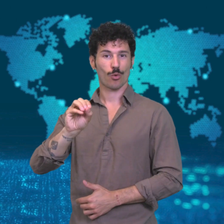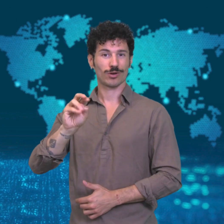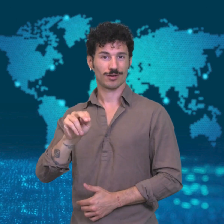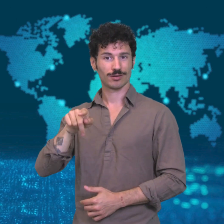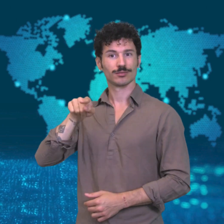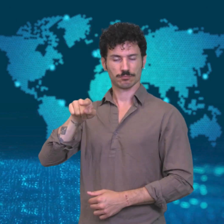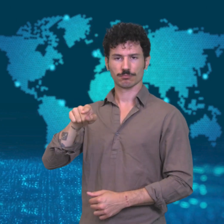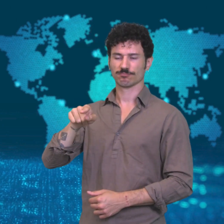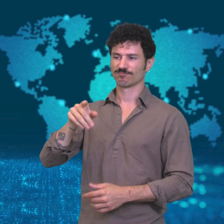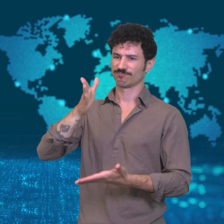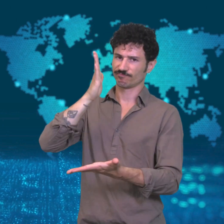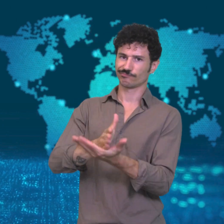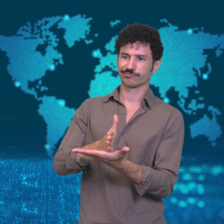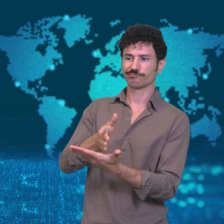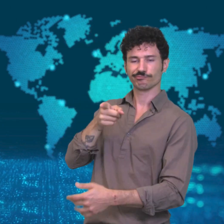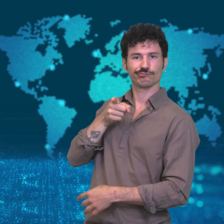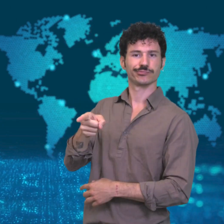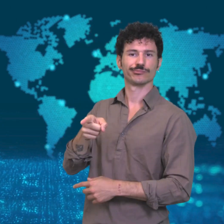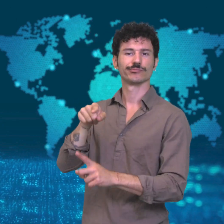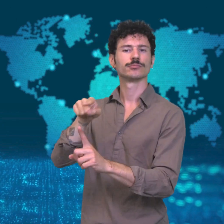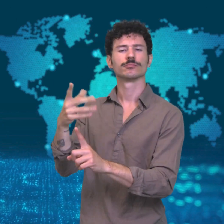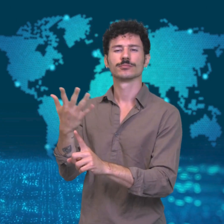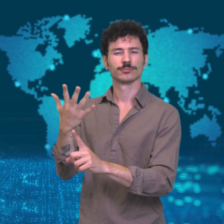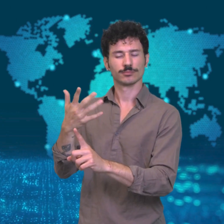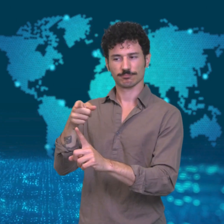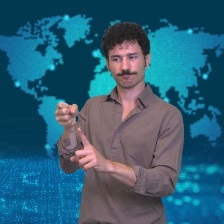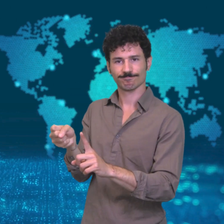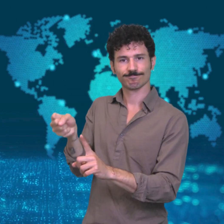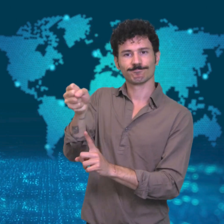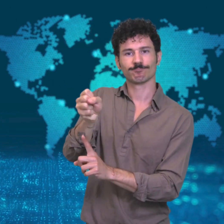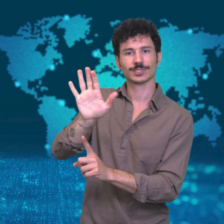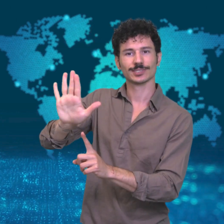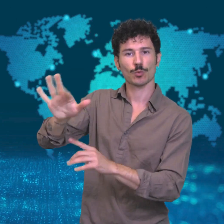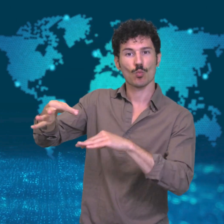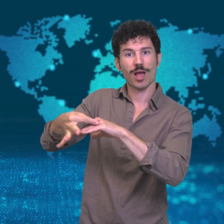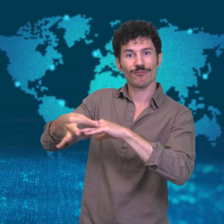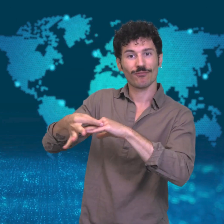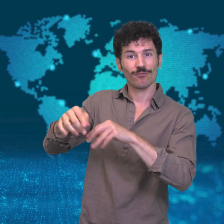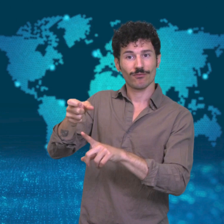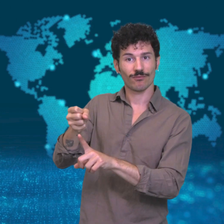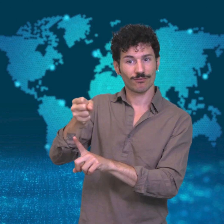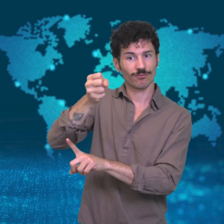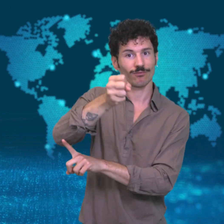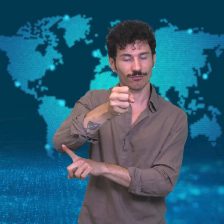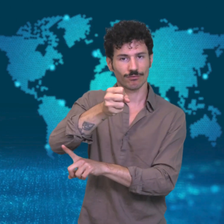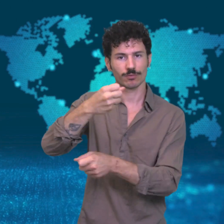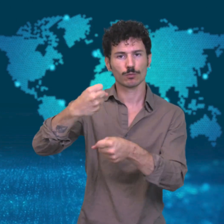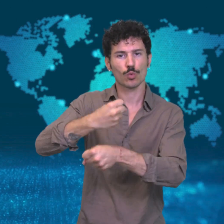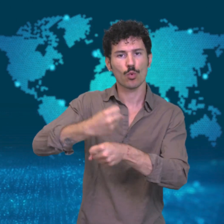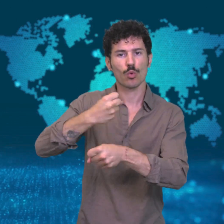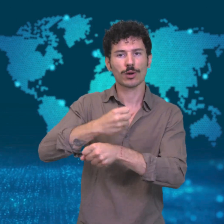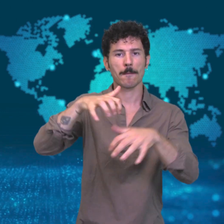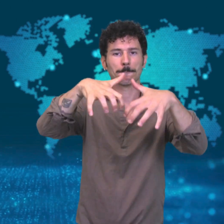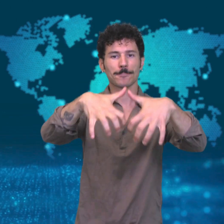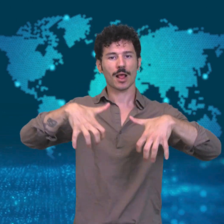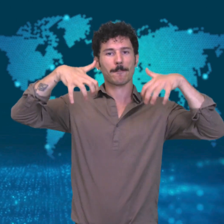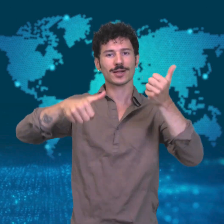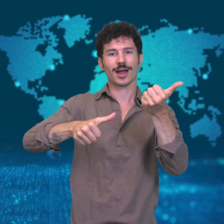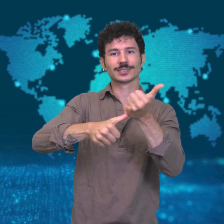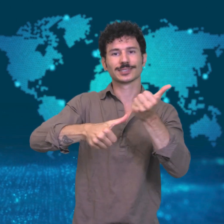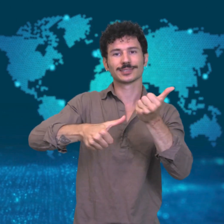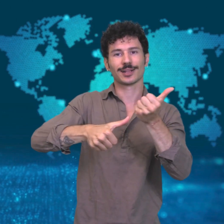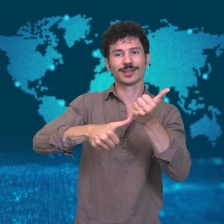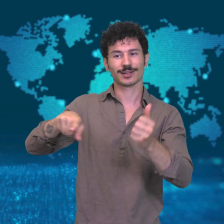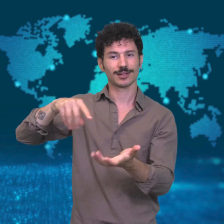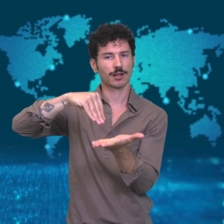was found guilty of paying his wife for work she never did as a parliamentary aide.